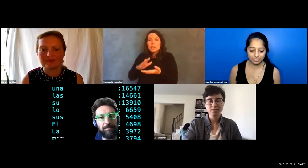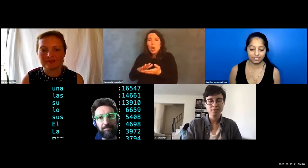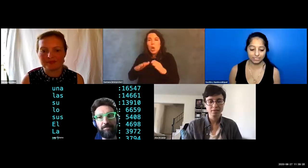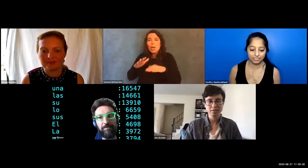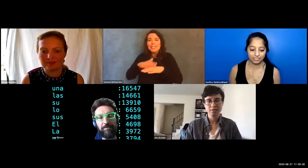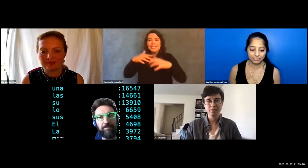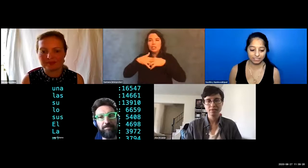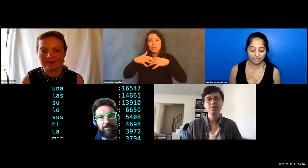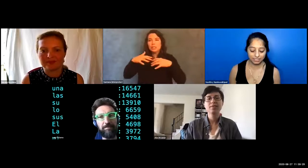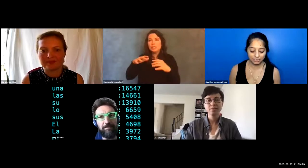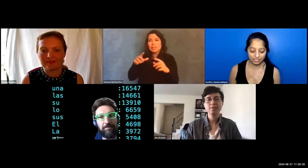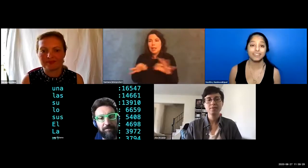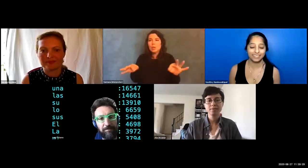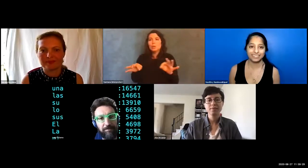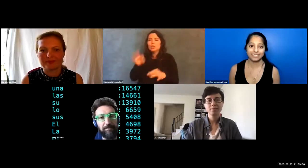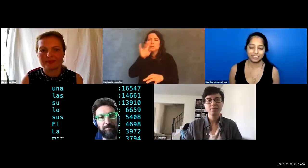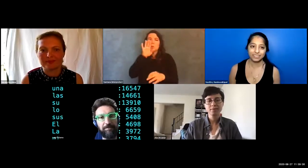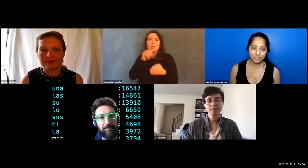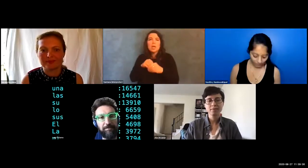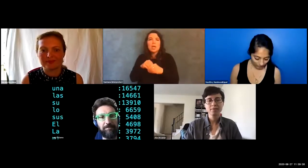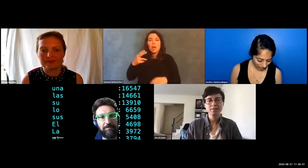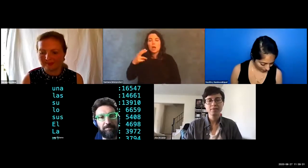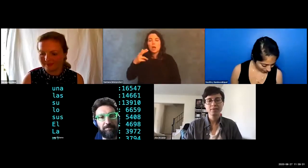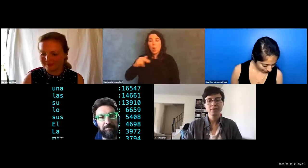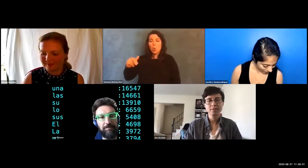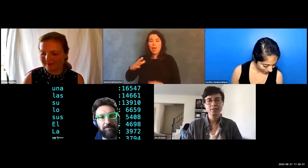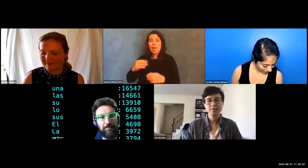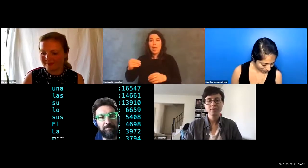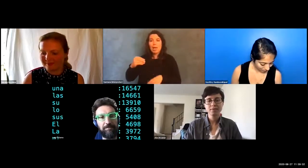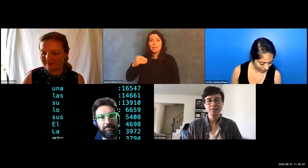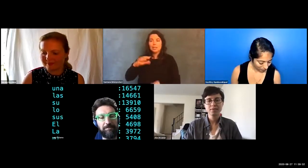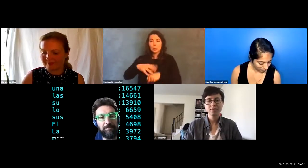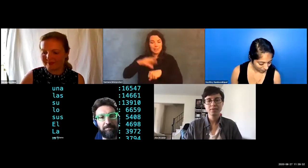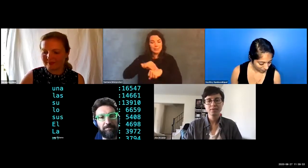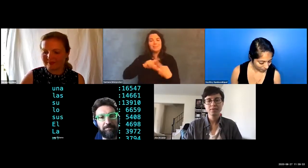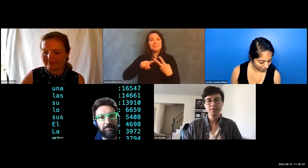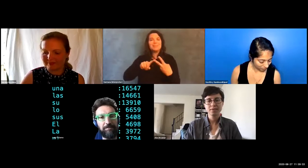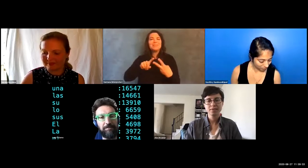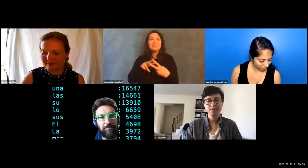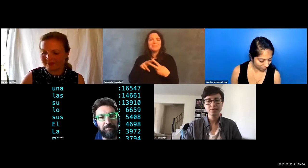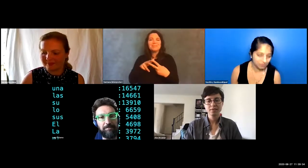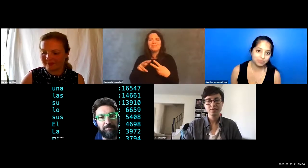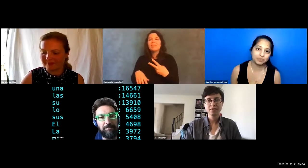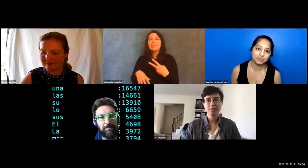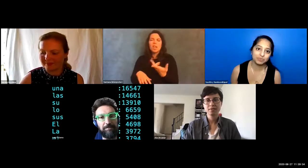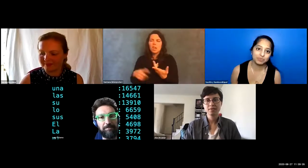and Sweden and I just thought about this issue of well in a way how categorical we should